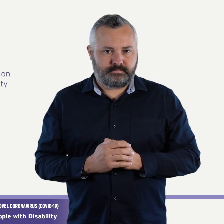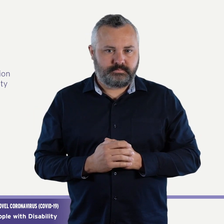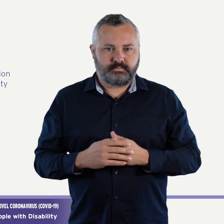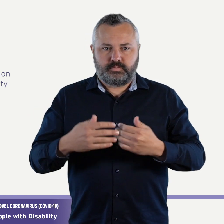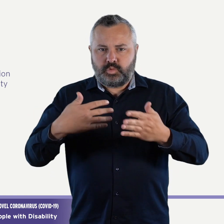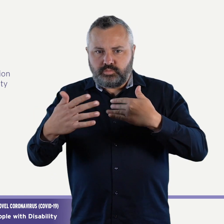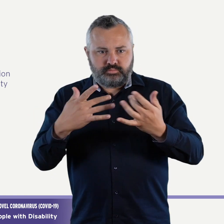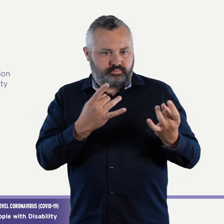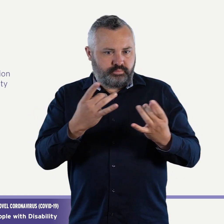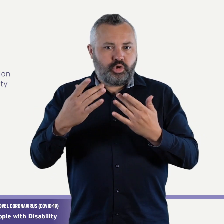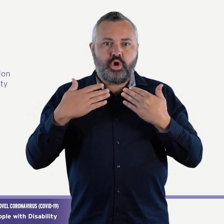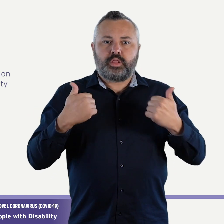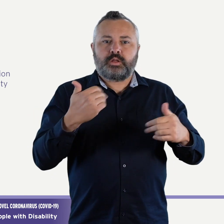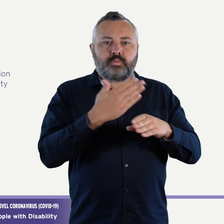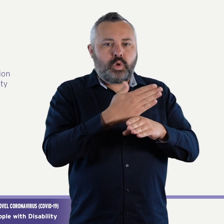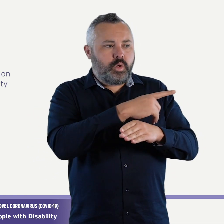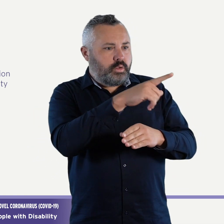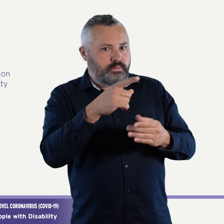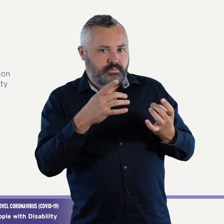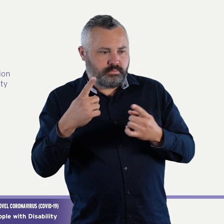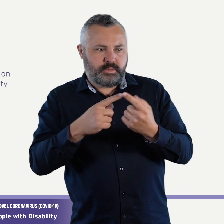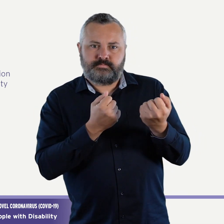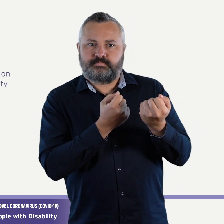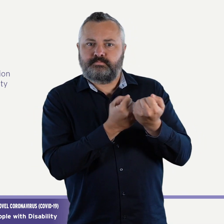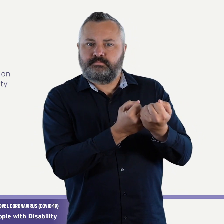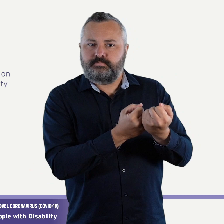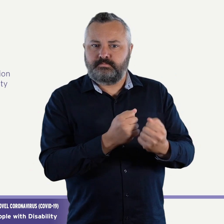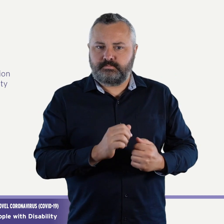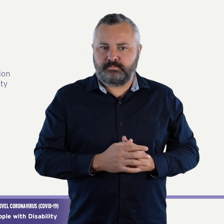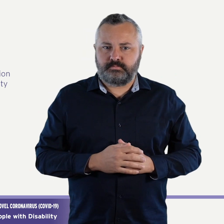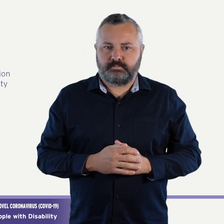Preparing and supporting the health workforce.